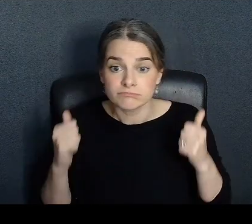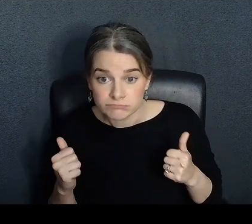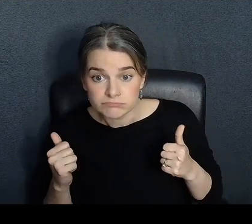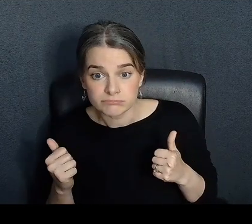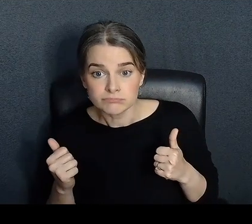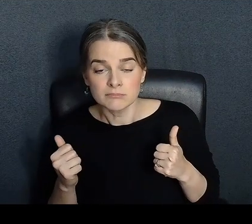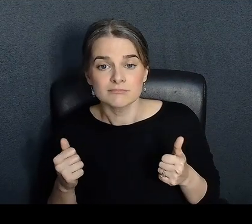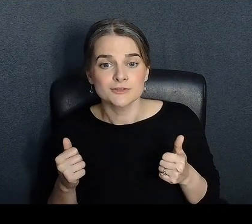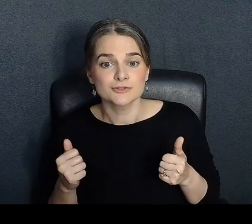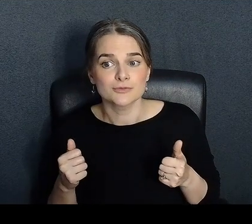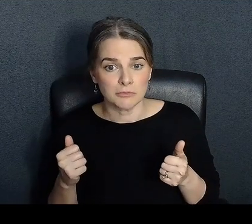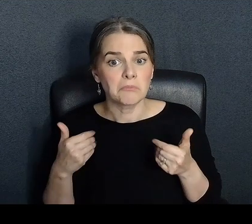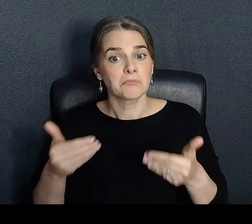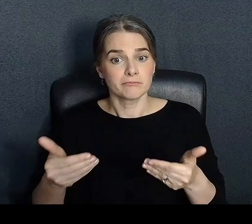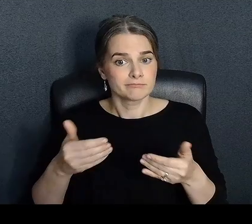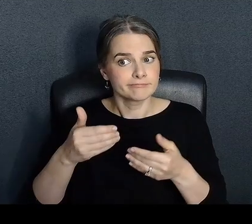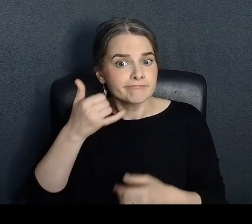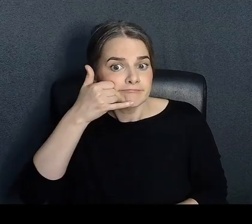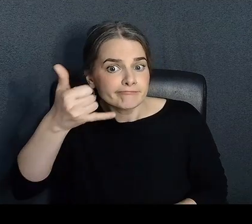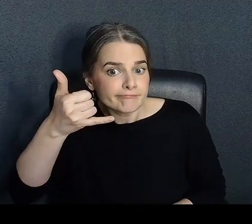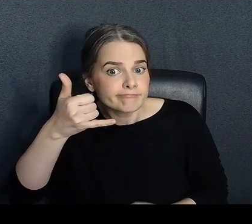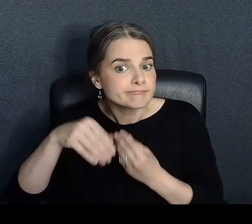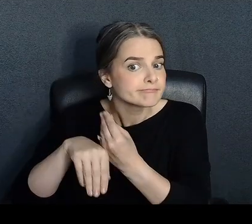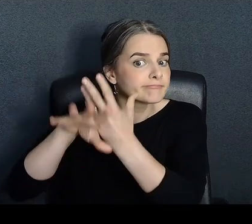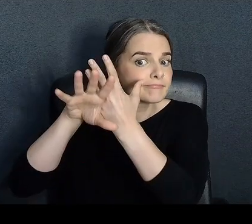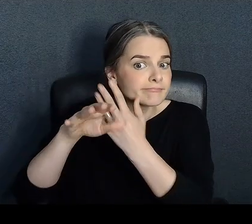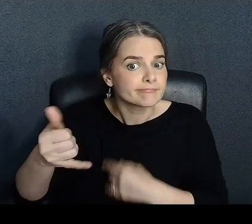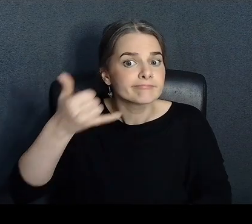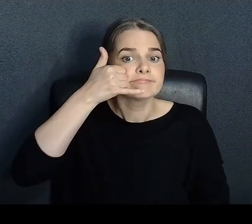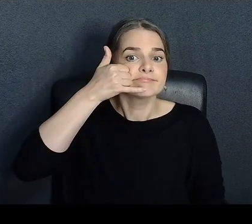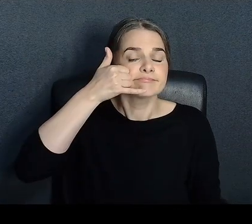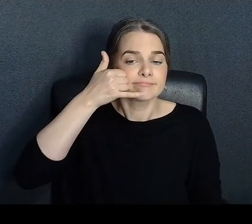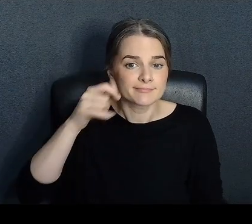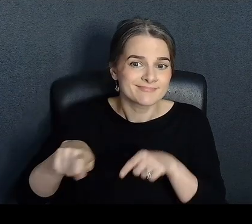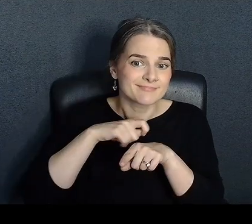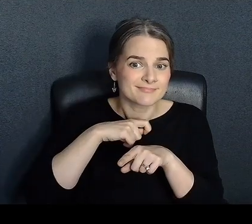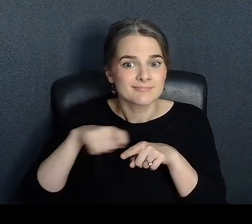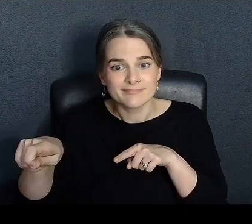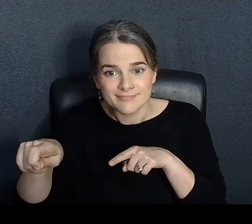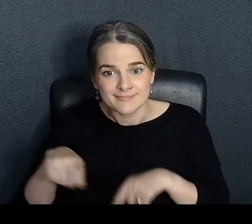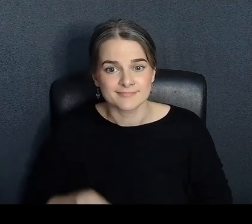So DBS users type their messages and read the other person's